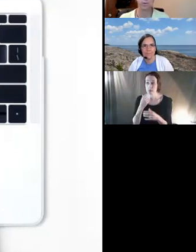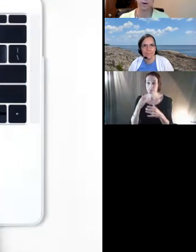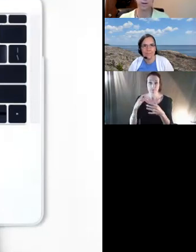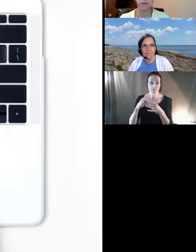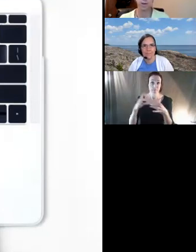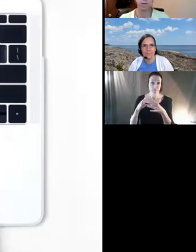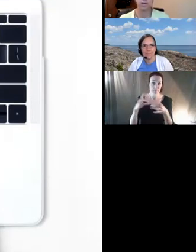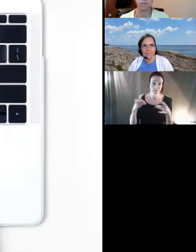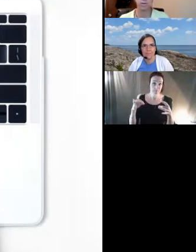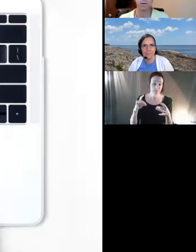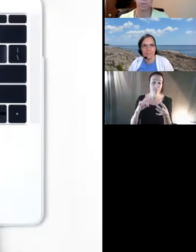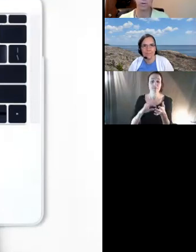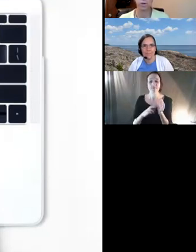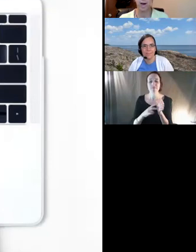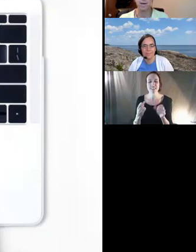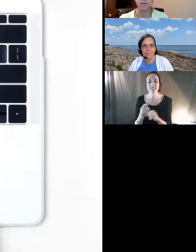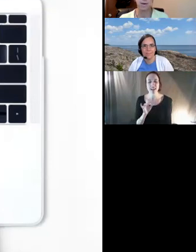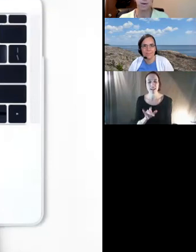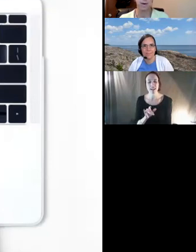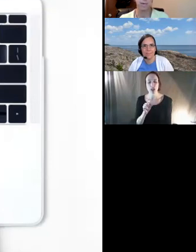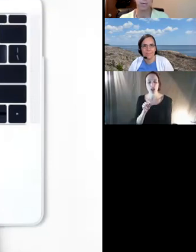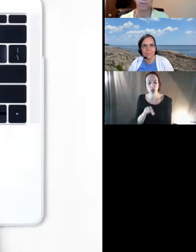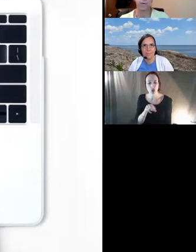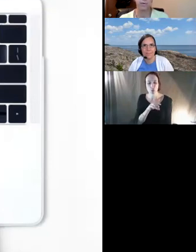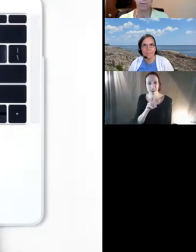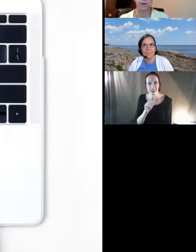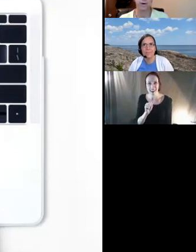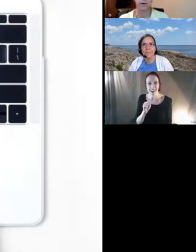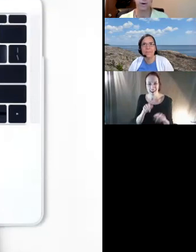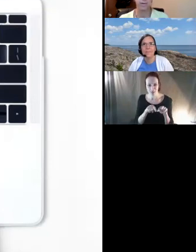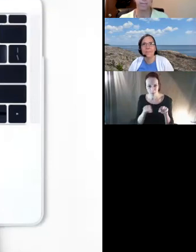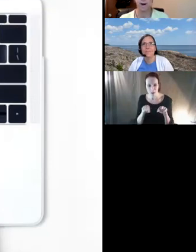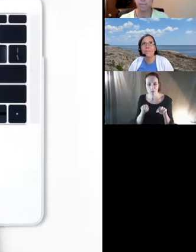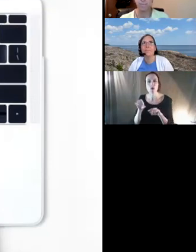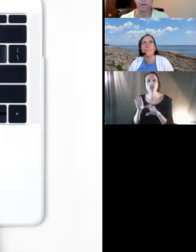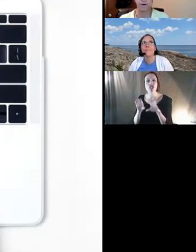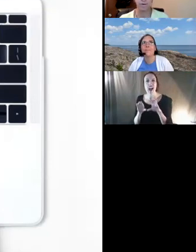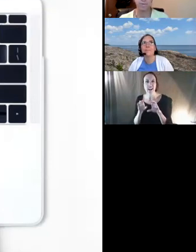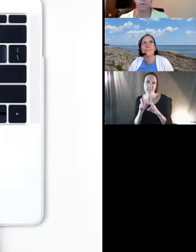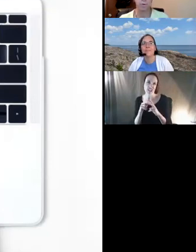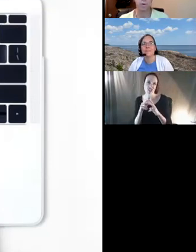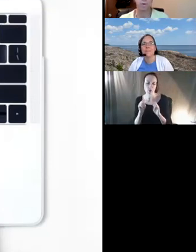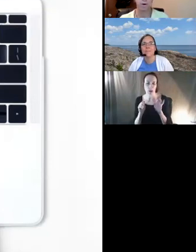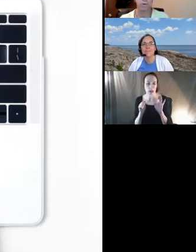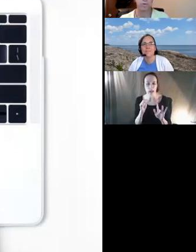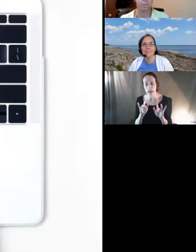Q & A sections or the chat. Both of those are located at the bottom of your Zoom